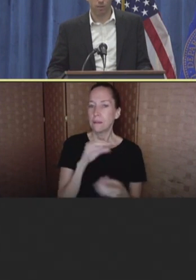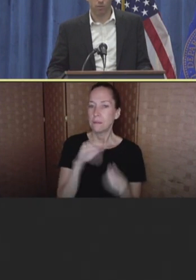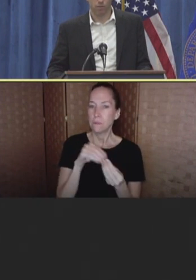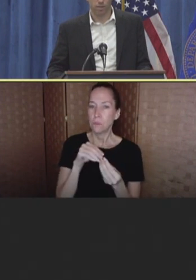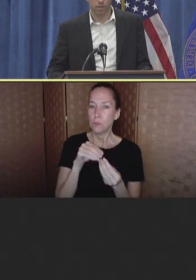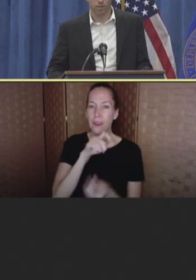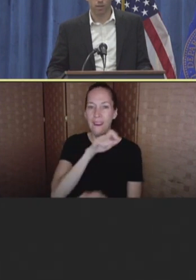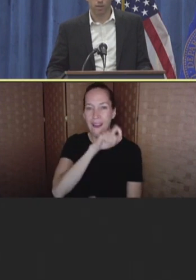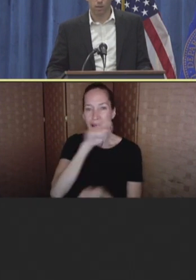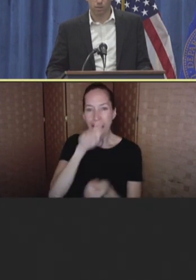of vaccine.